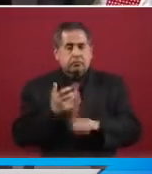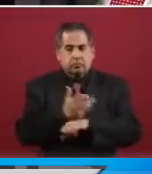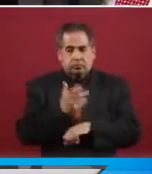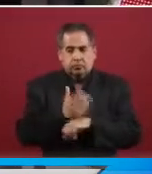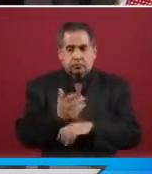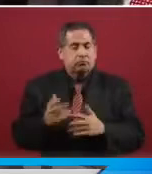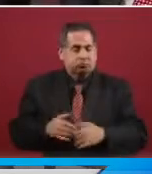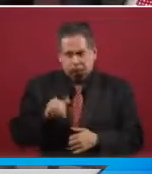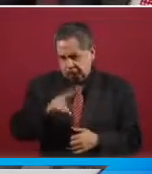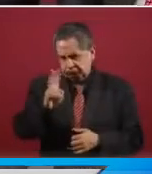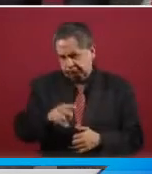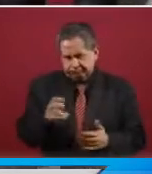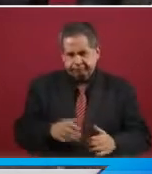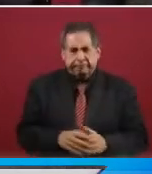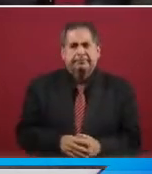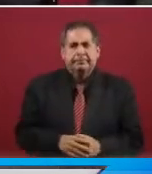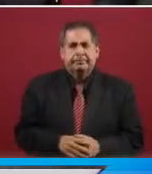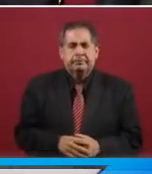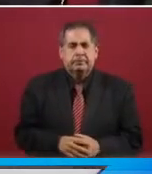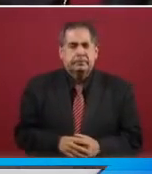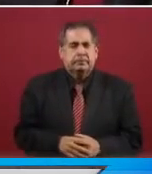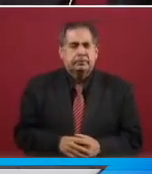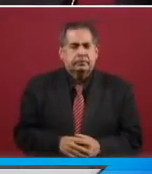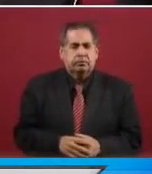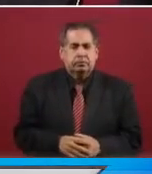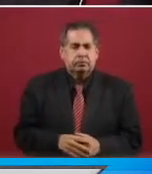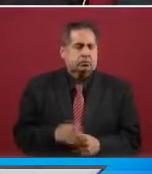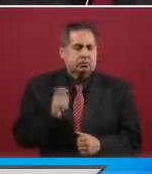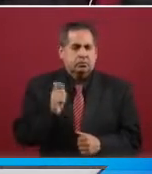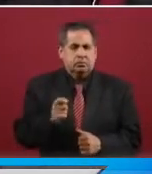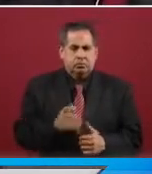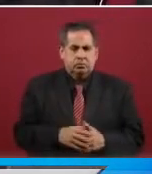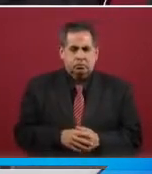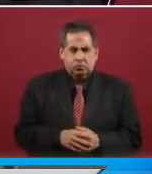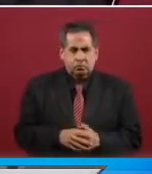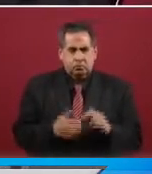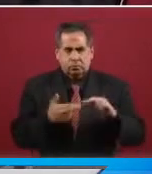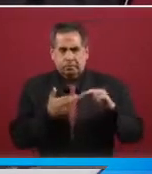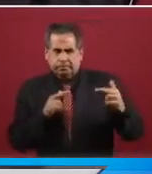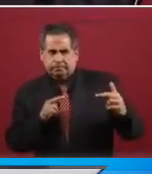the government thinks and promotes not to use coercive measures and not to promote hatred between the people